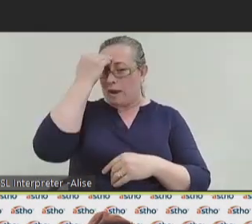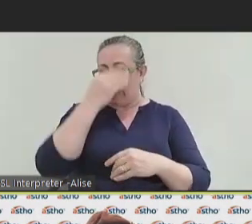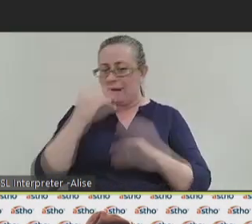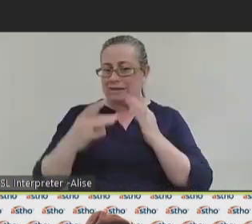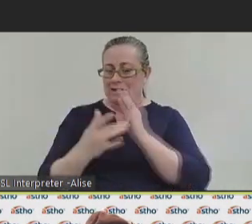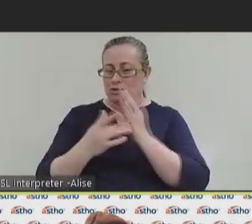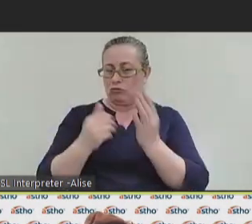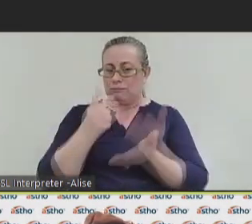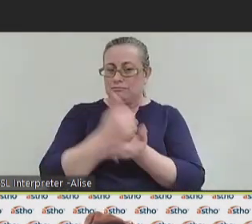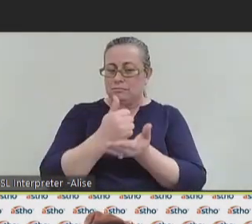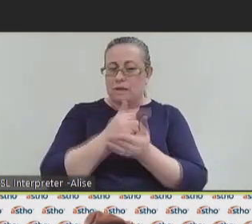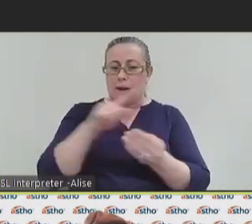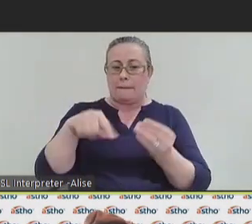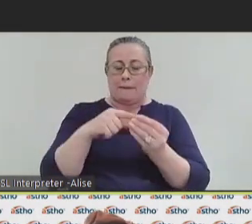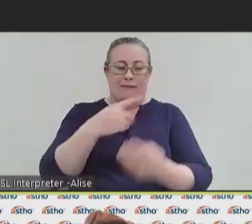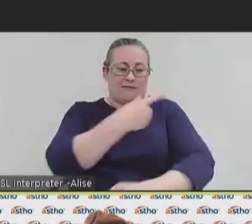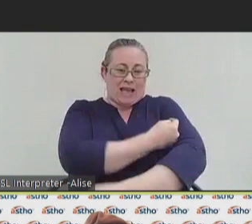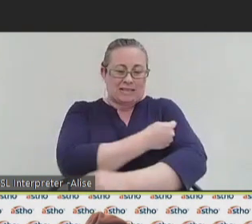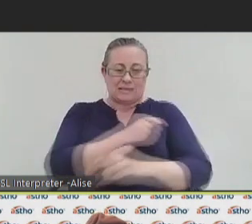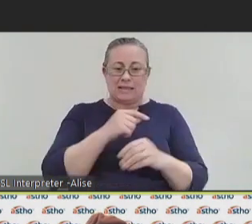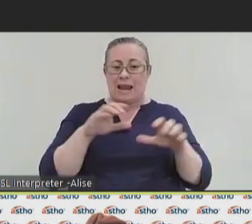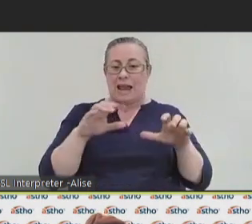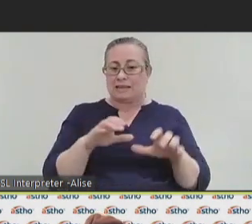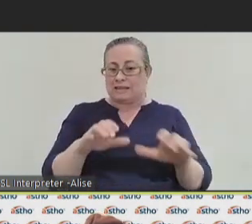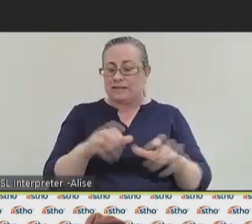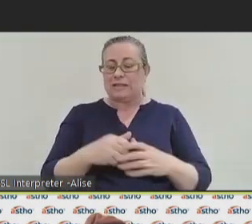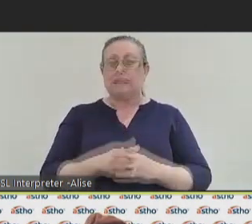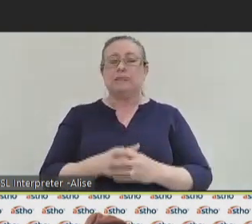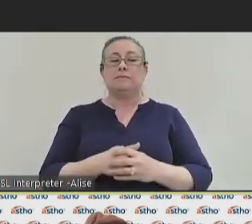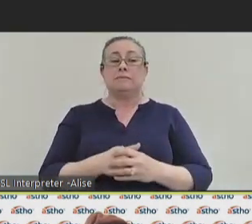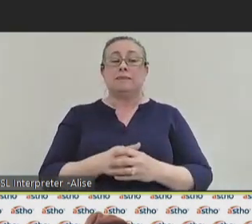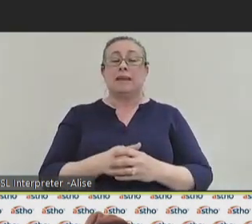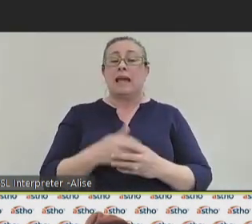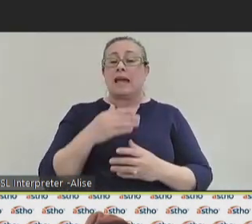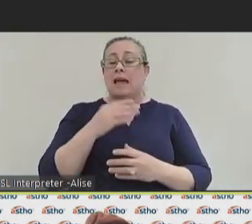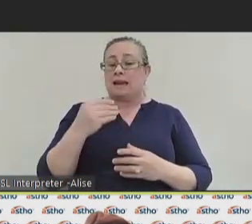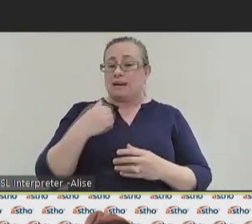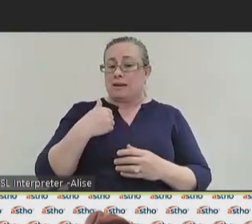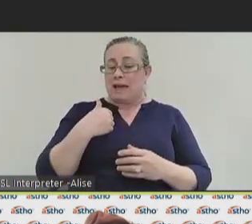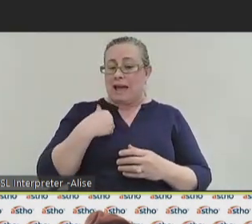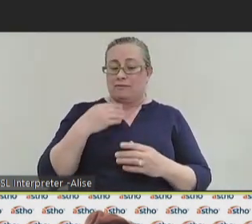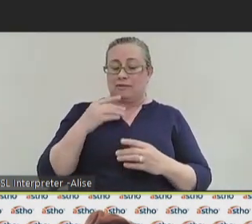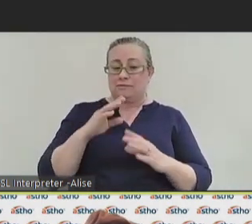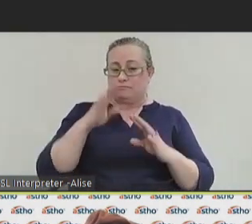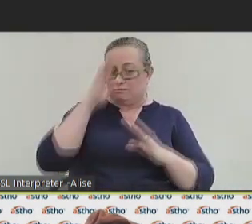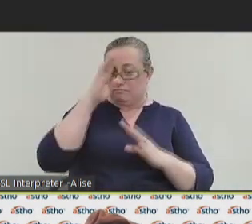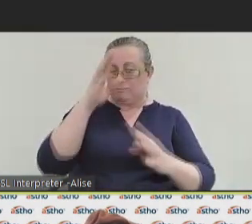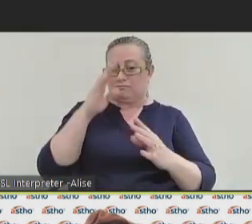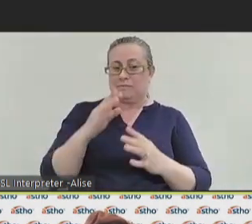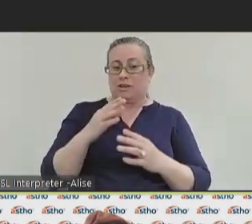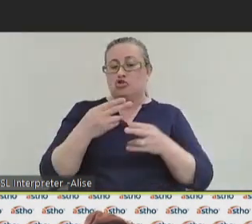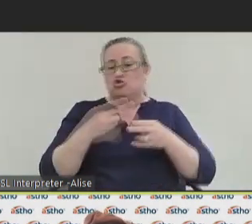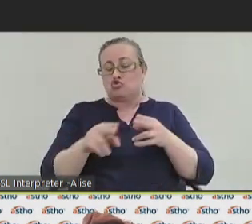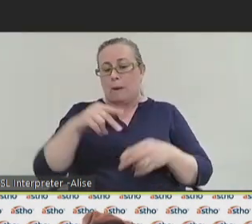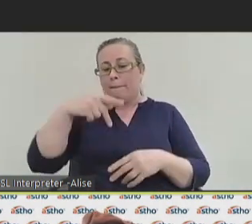on any vaccine-related activities. Therefore, we have developed a number of short podcasts on COVID